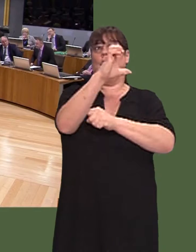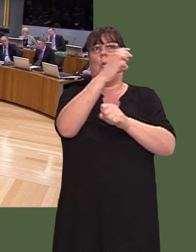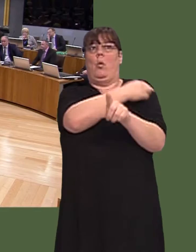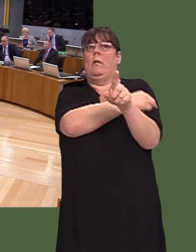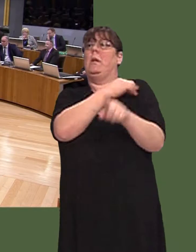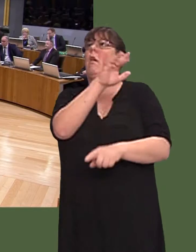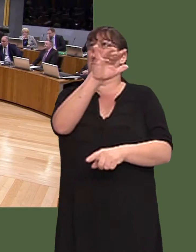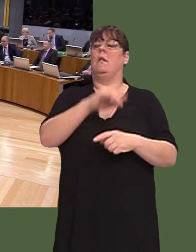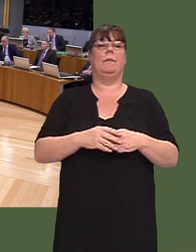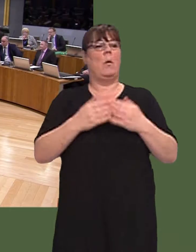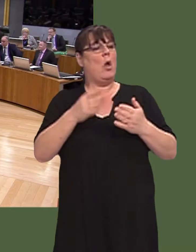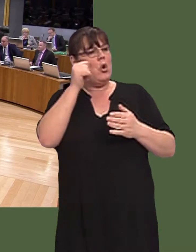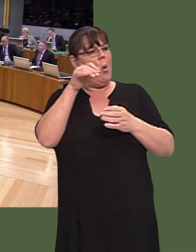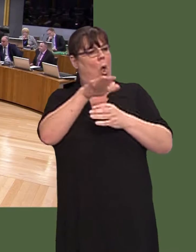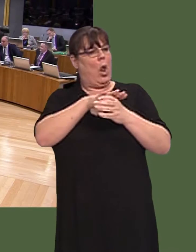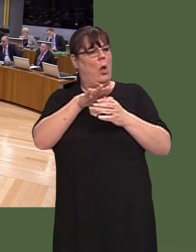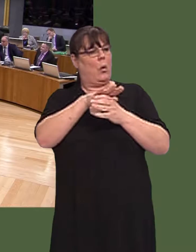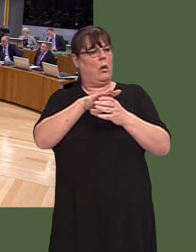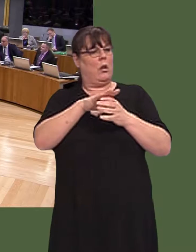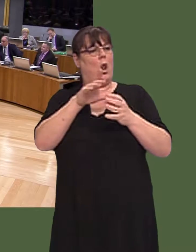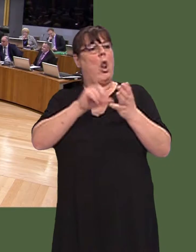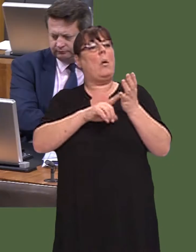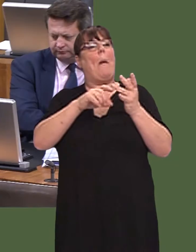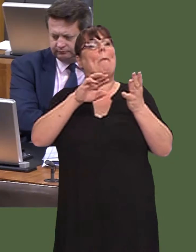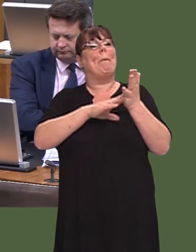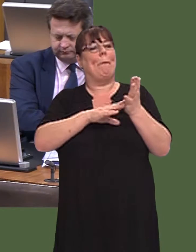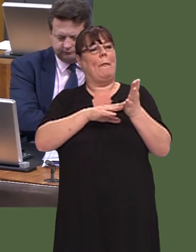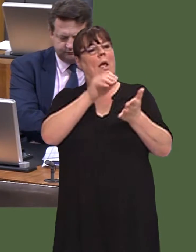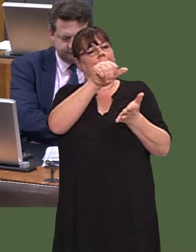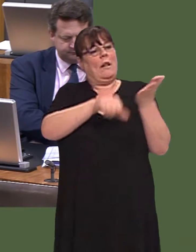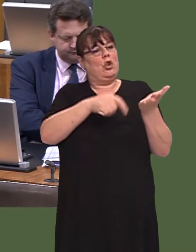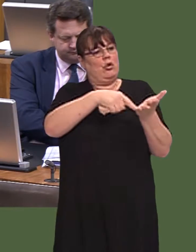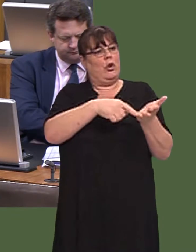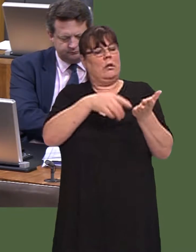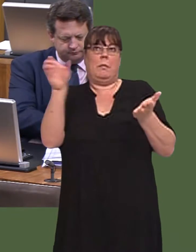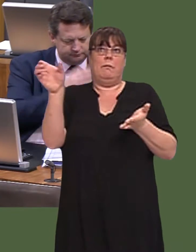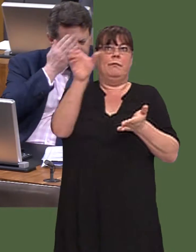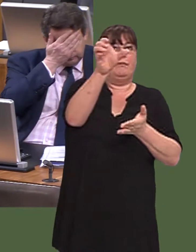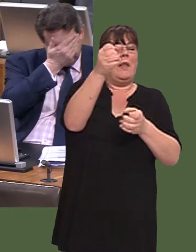Carwyn Jones: Well, an additional locum hand surgeon has been appointed in Glan Clwyd, to reduce waits in this area.